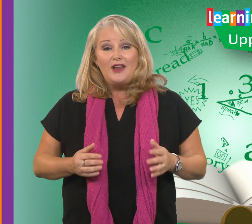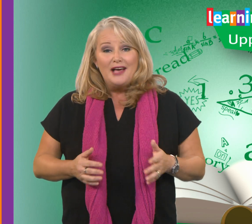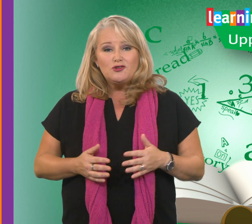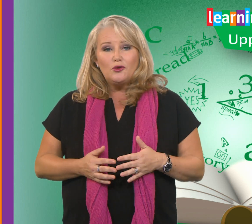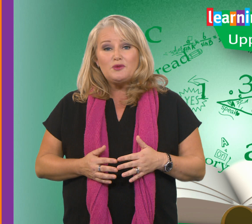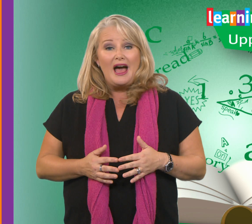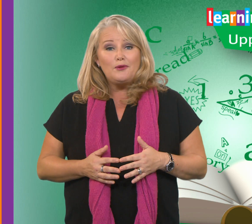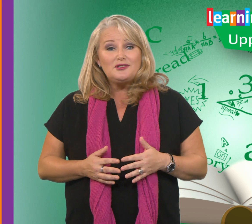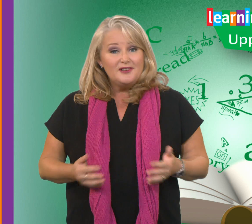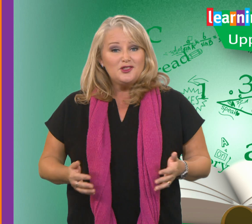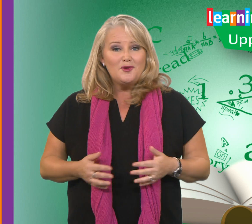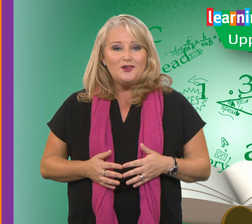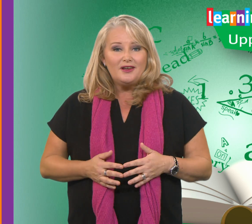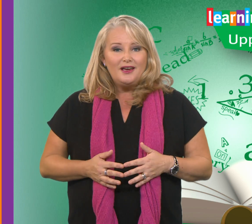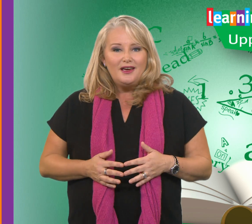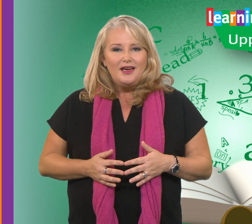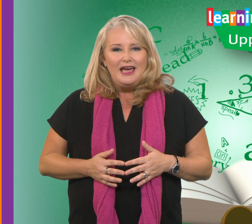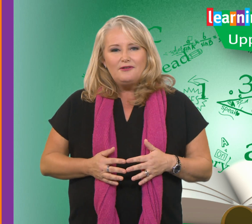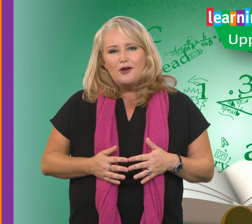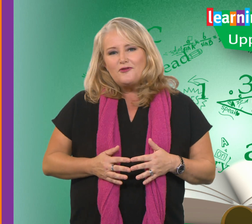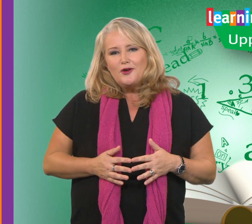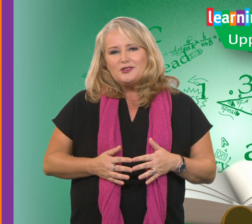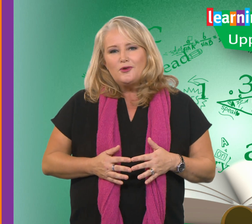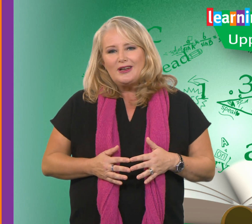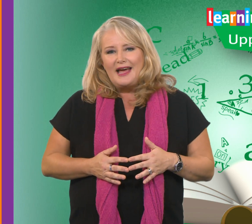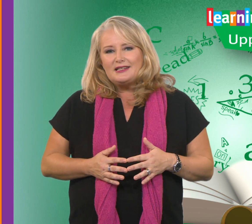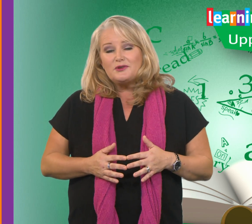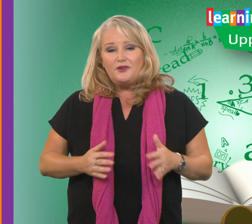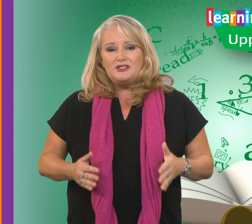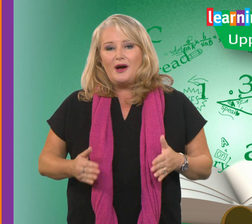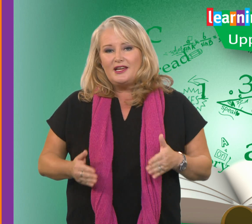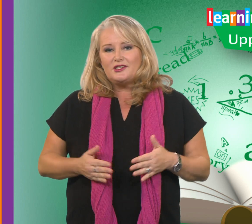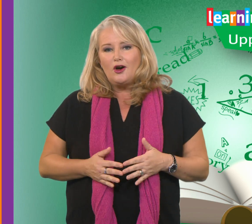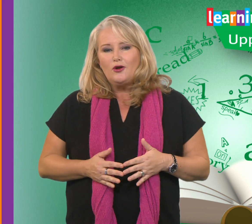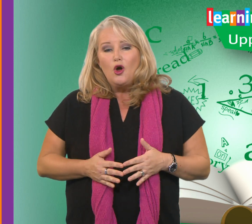that astronauts were able to visit the moon? While the first moon landing was 51 years ago,